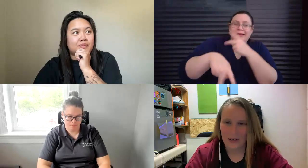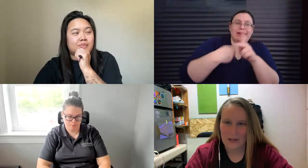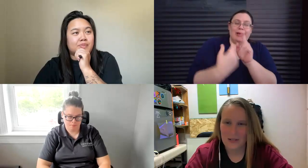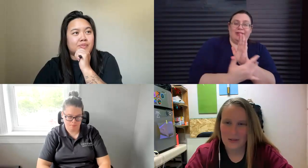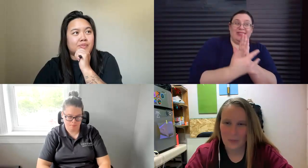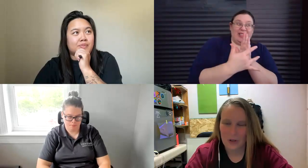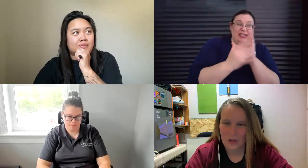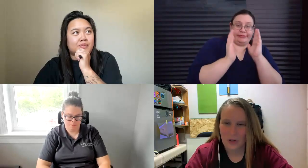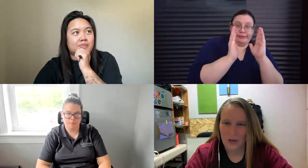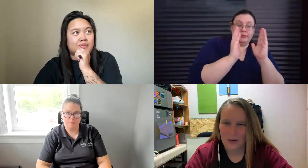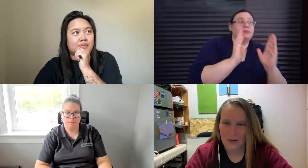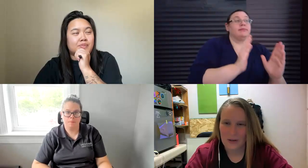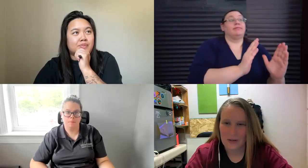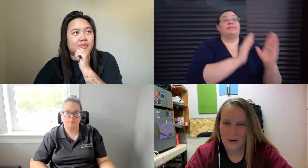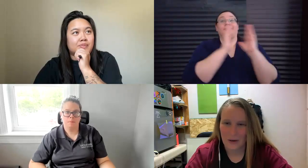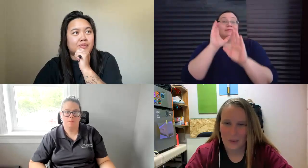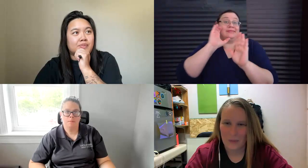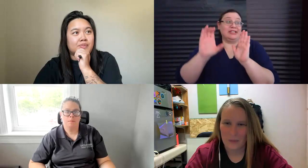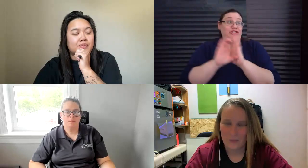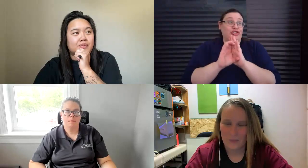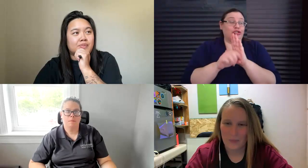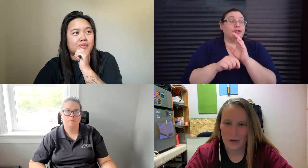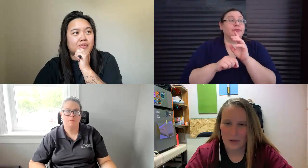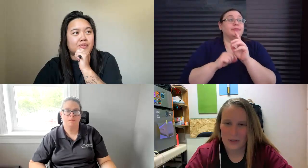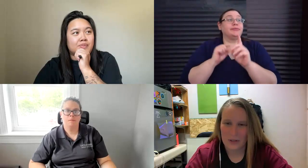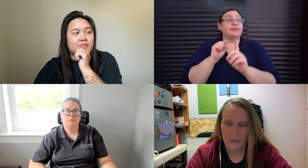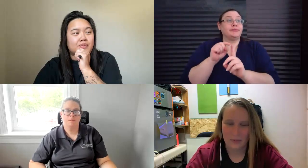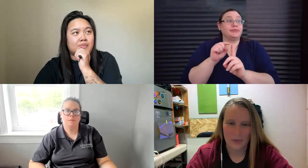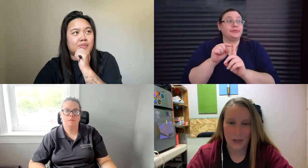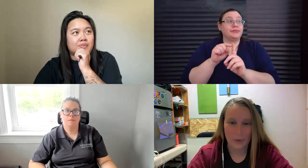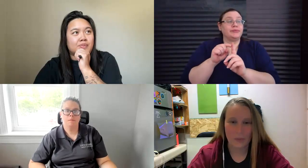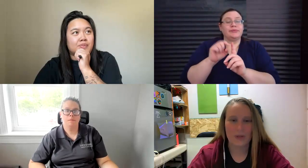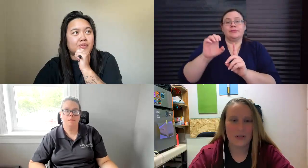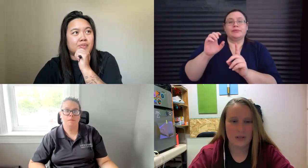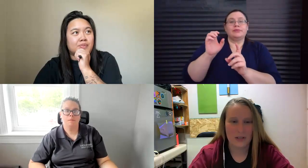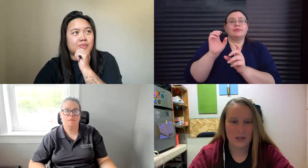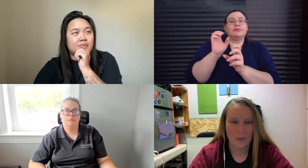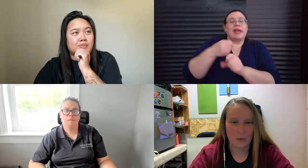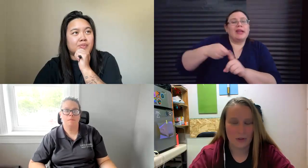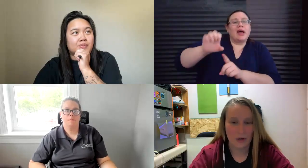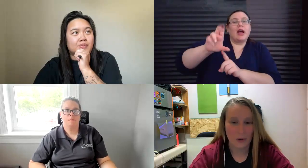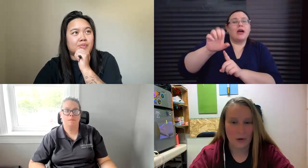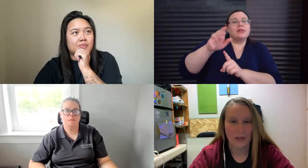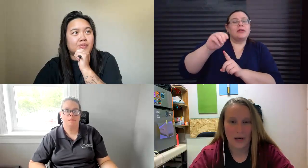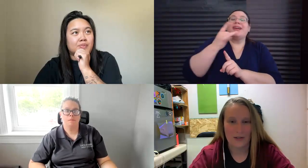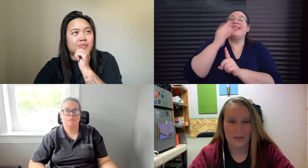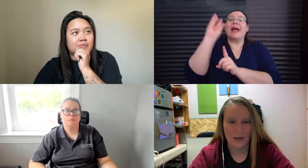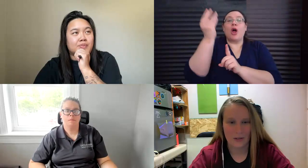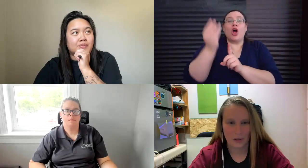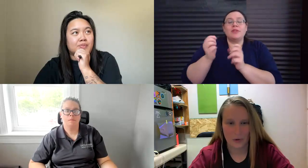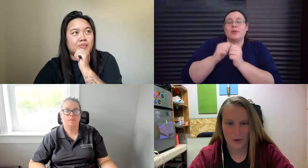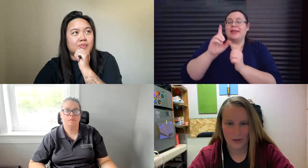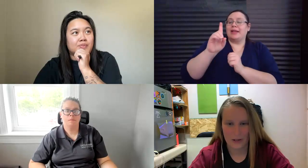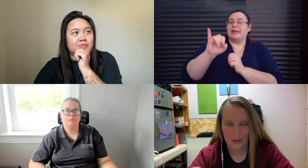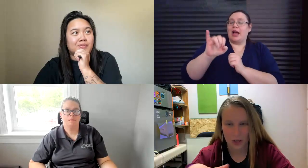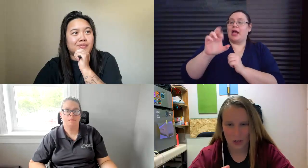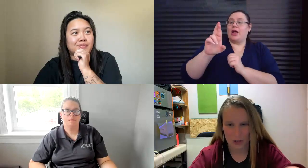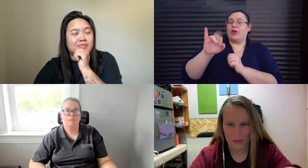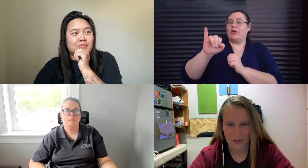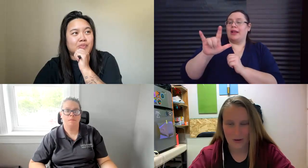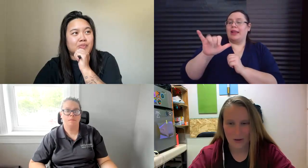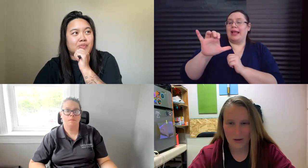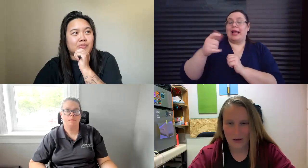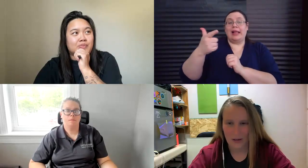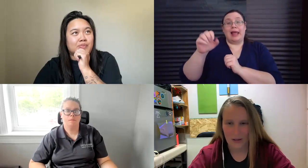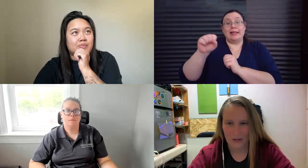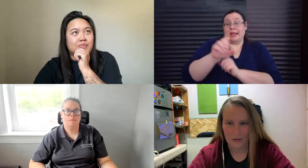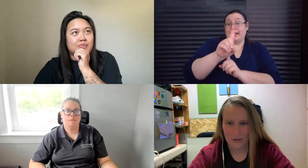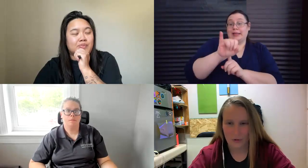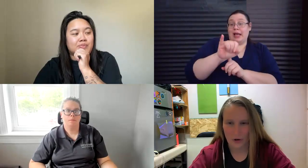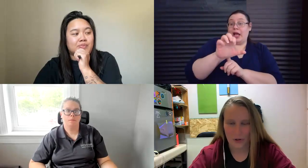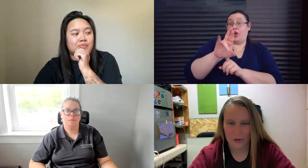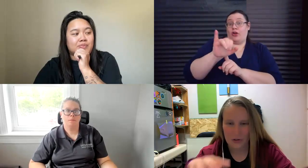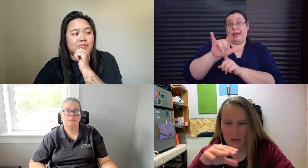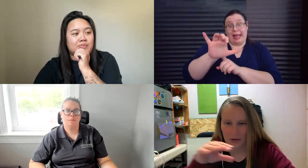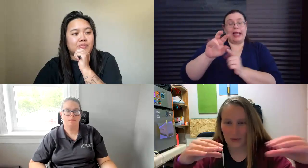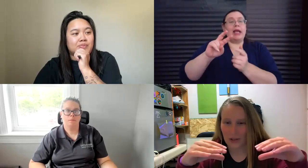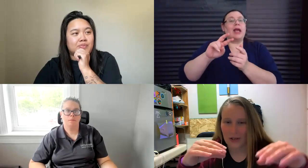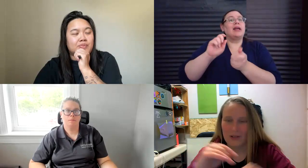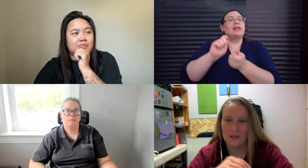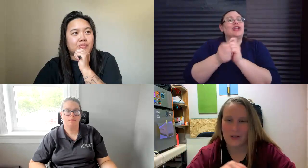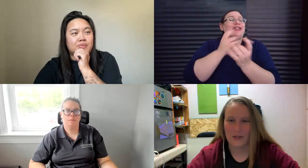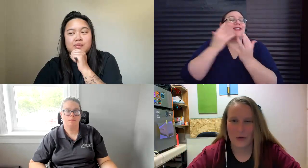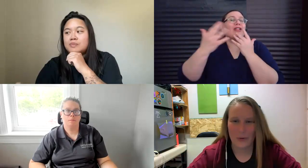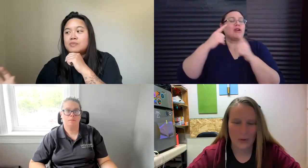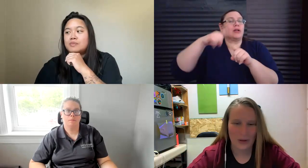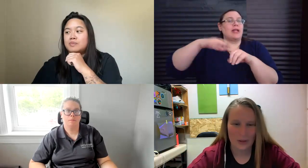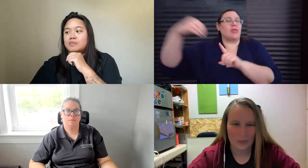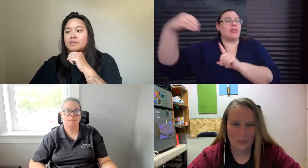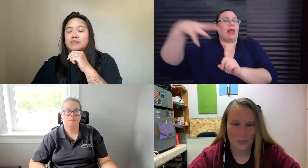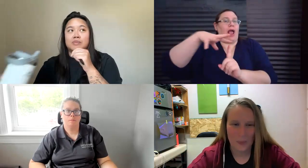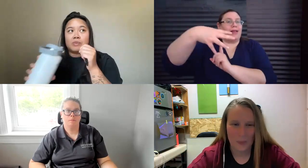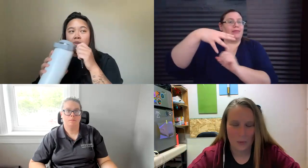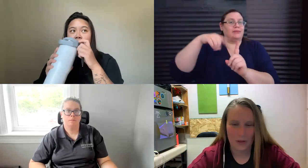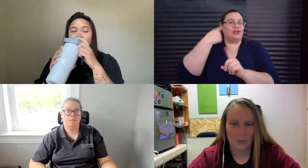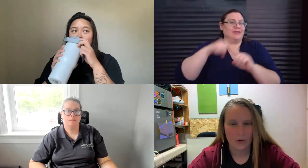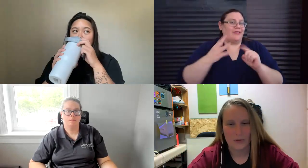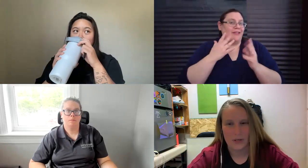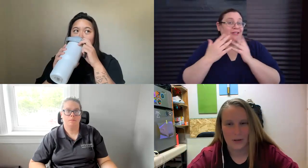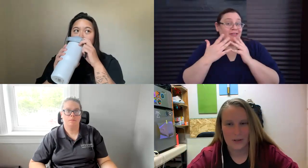And the next picture is a custom light bulb installation made with acrylic glass.